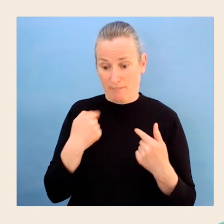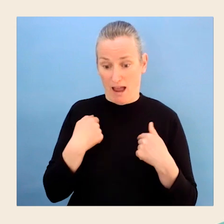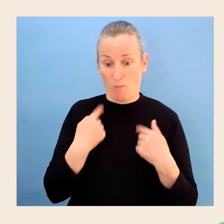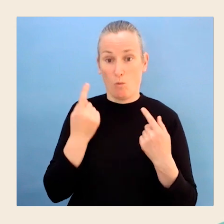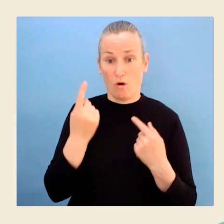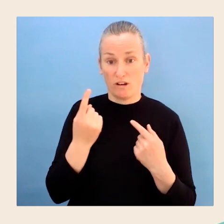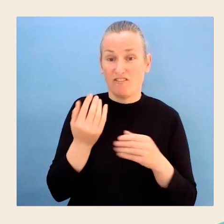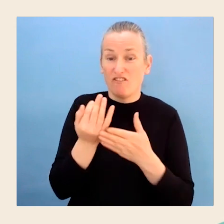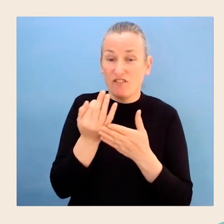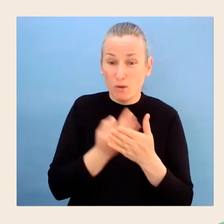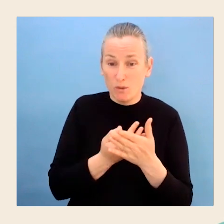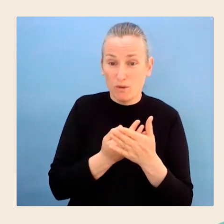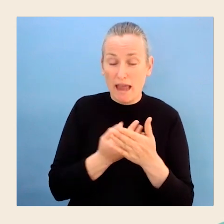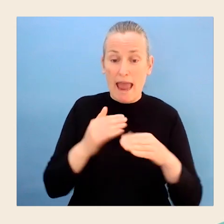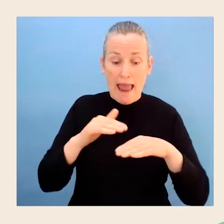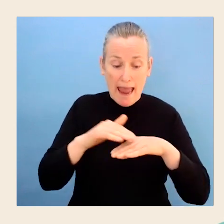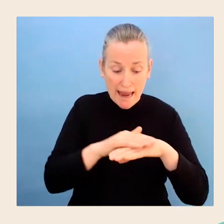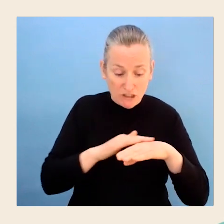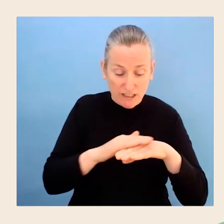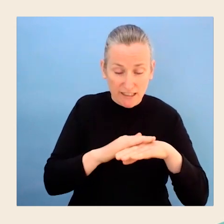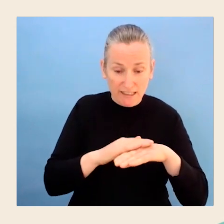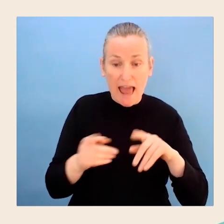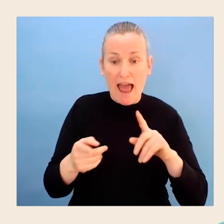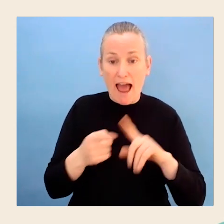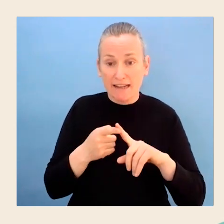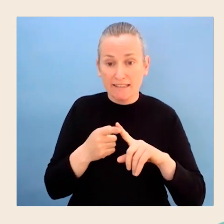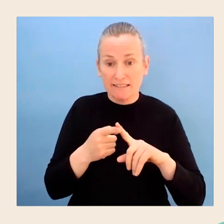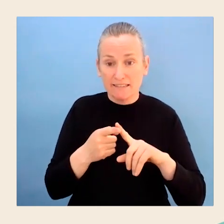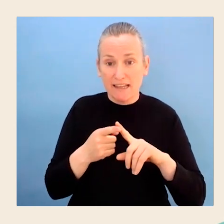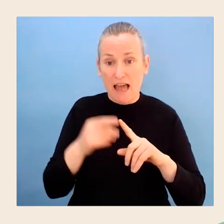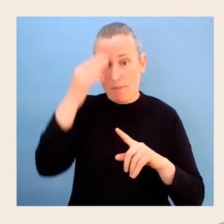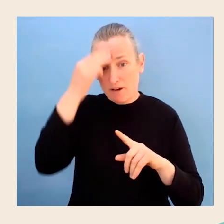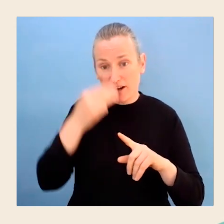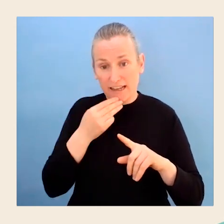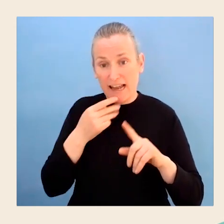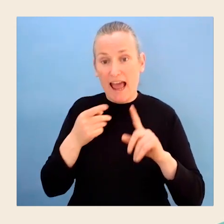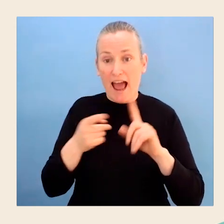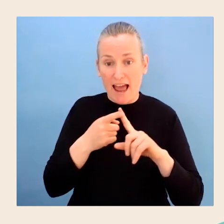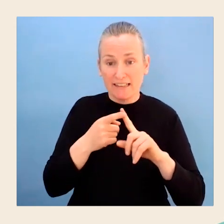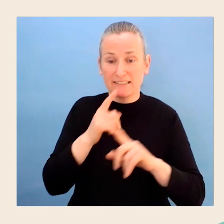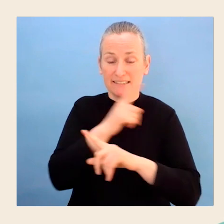that other white disabled people know. Like this is such the bane of my existence.